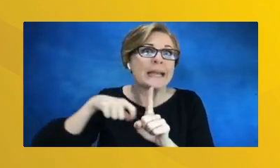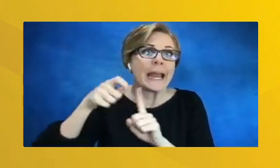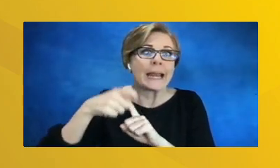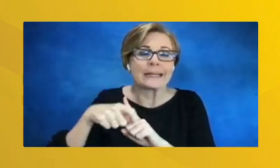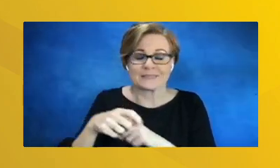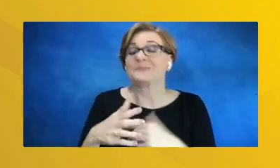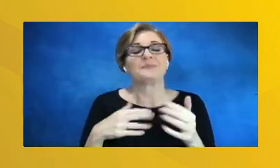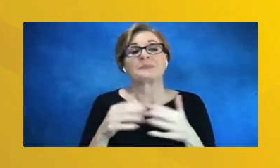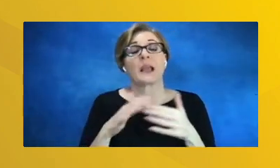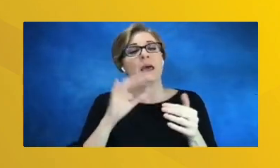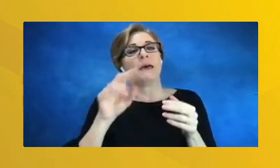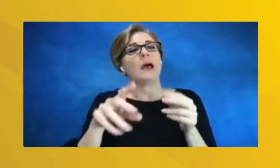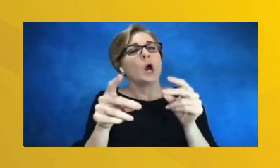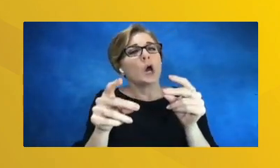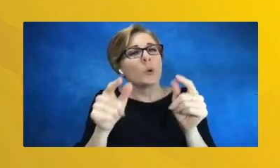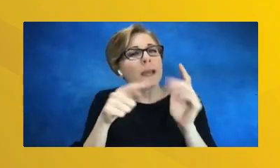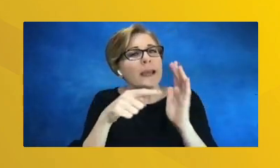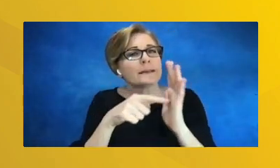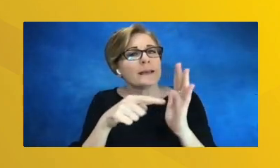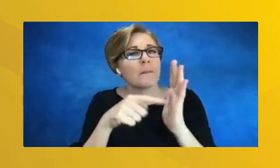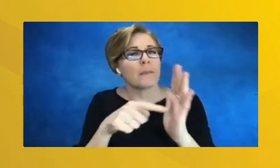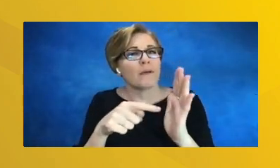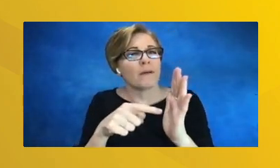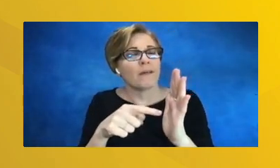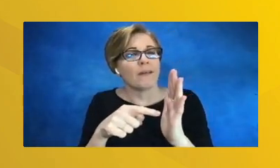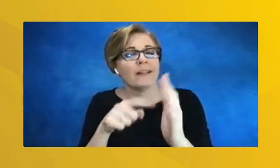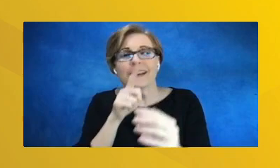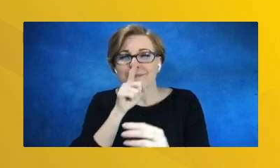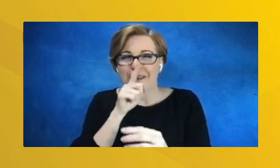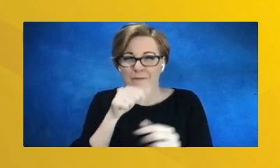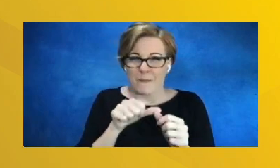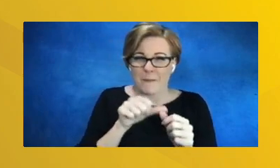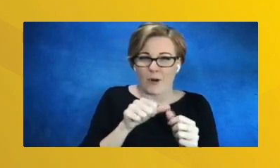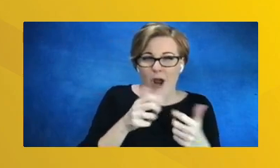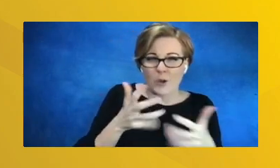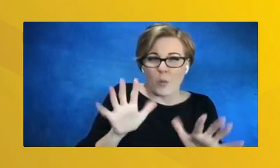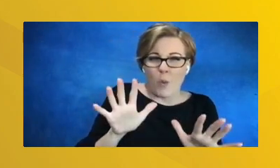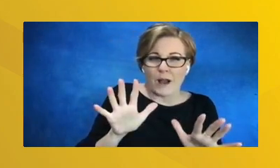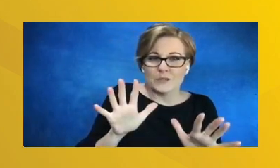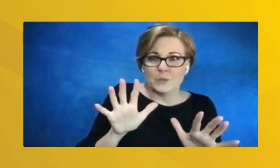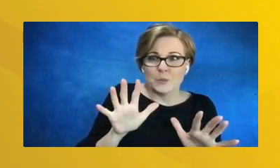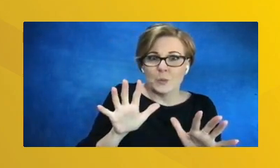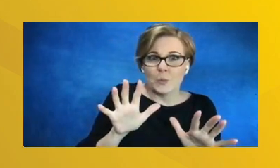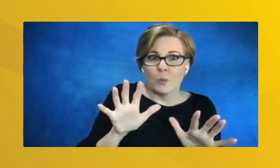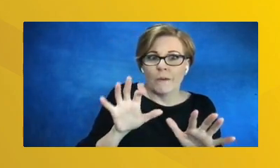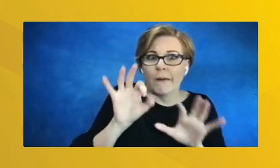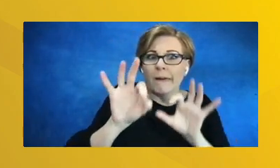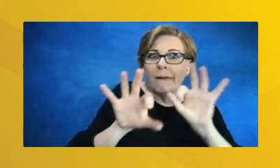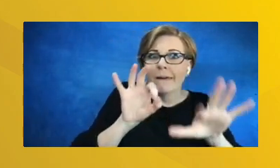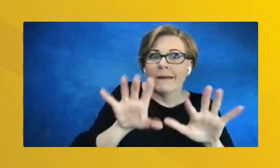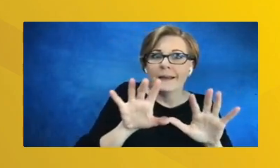Again, I didn't want to give away the exact treasure tips, but that's one way that you